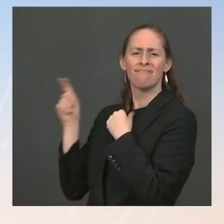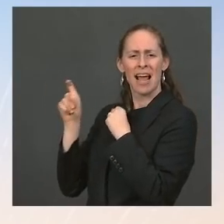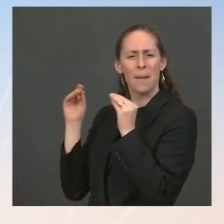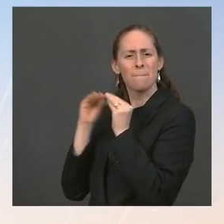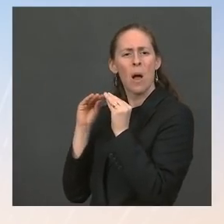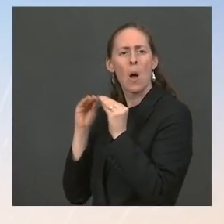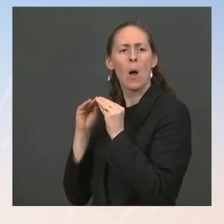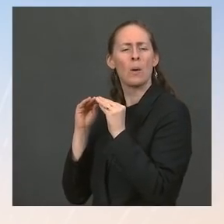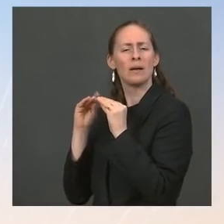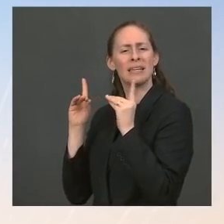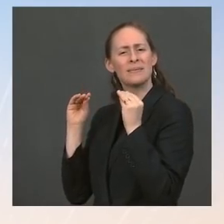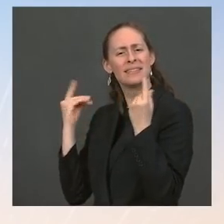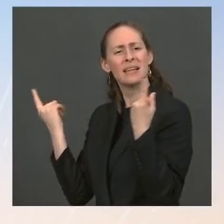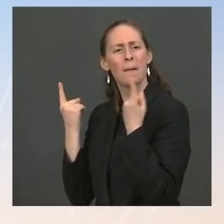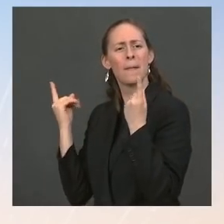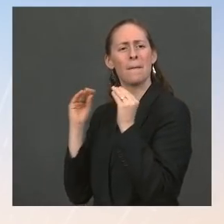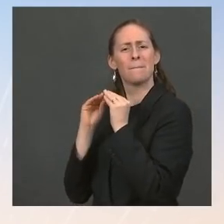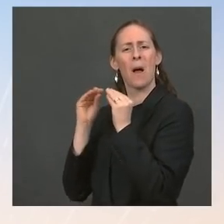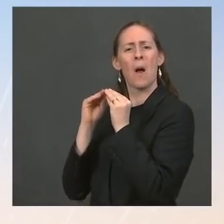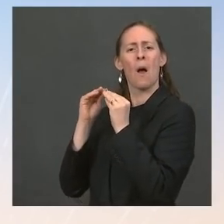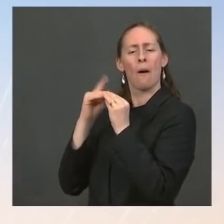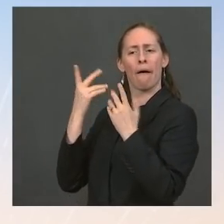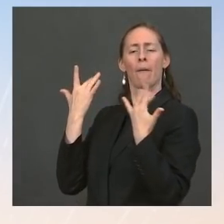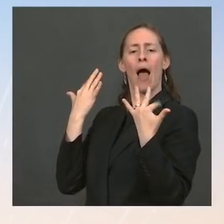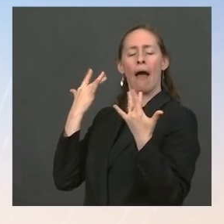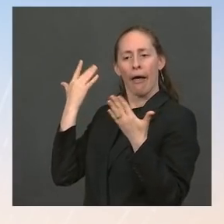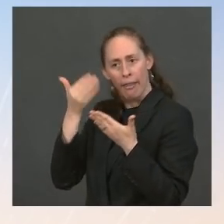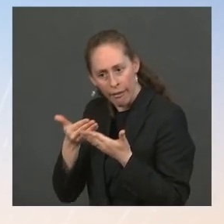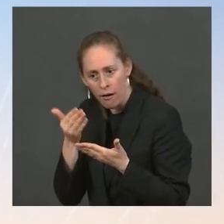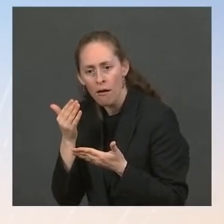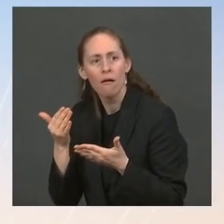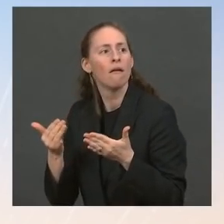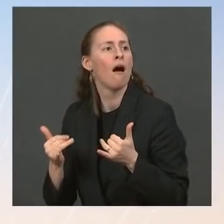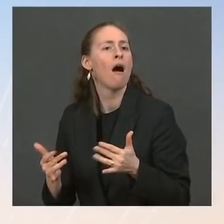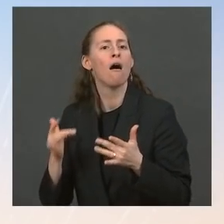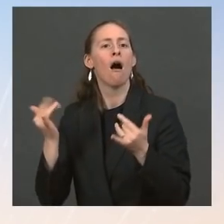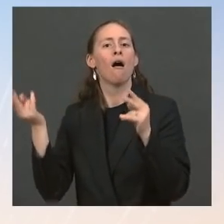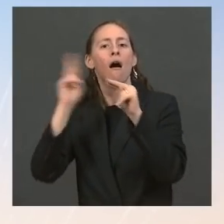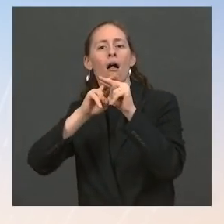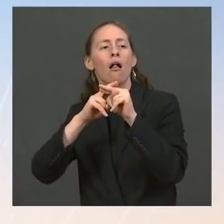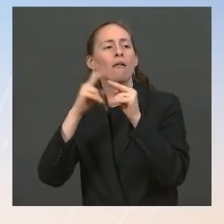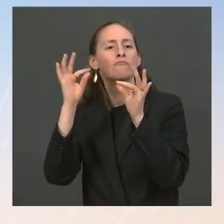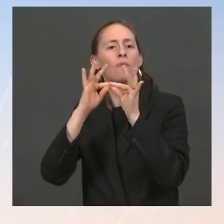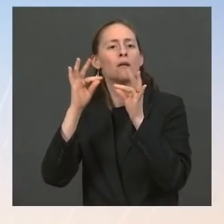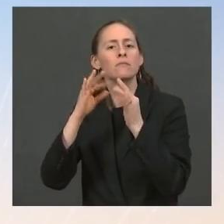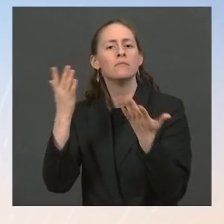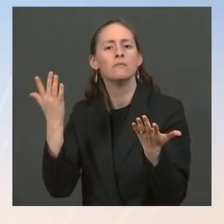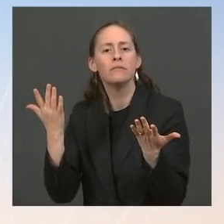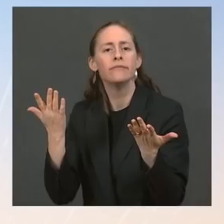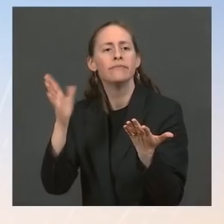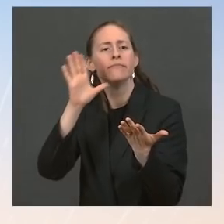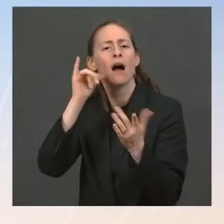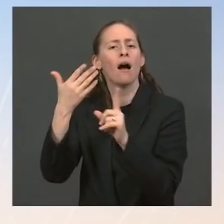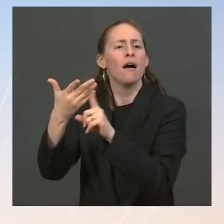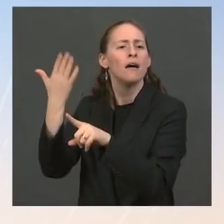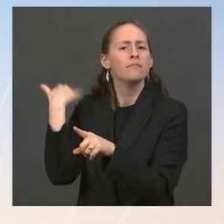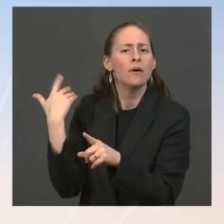And I wonder if you can just say, you know, what action could potentially be done. Is there -- are there any last-minute steps that could be taken